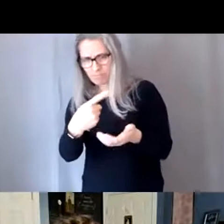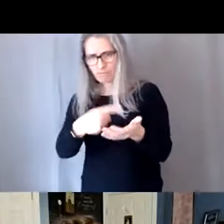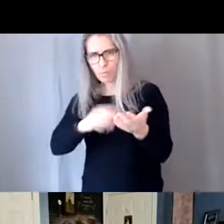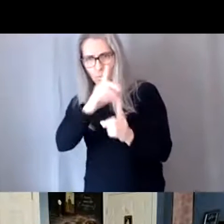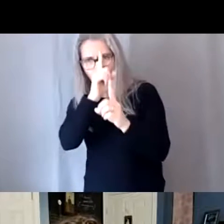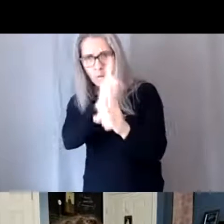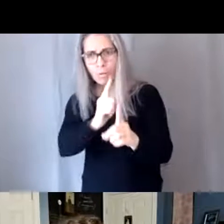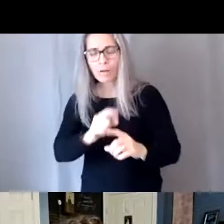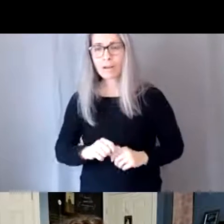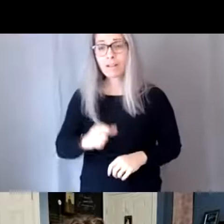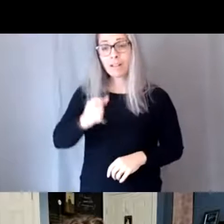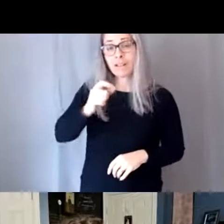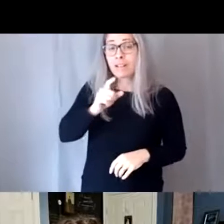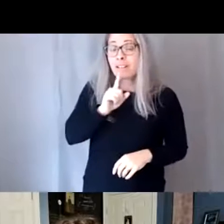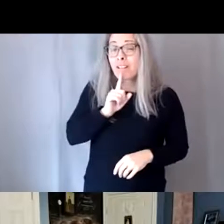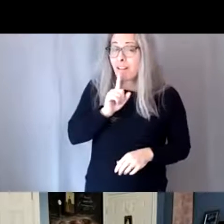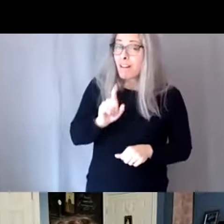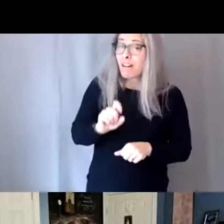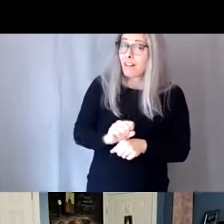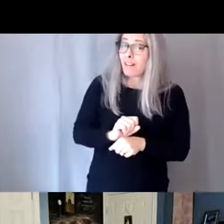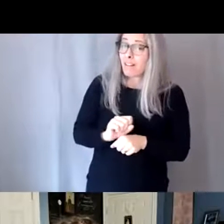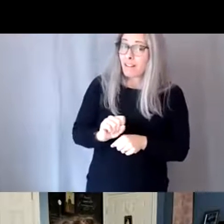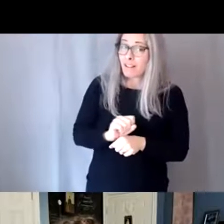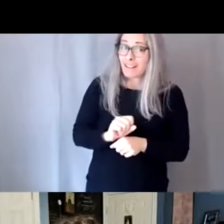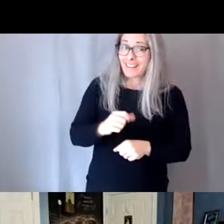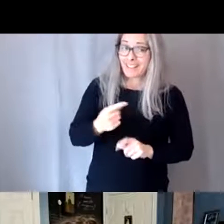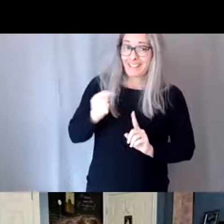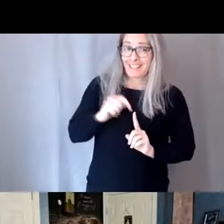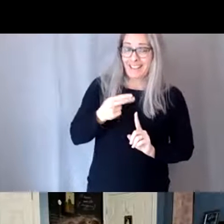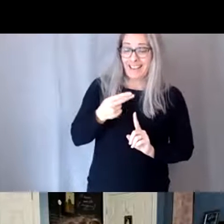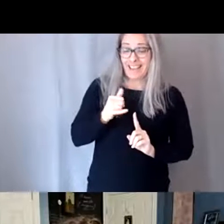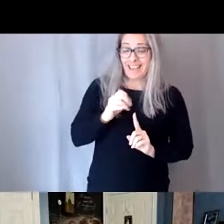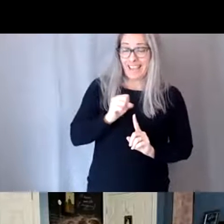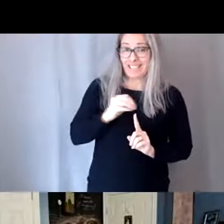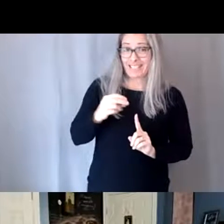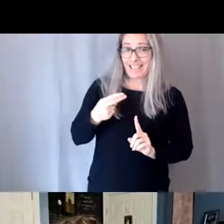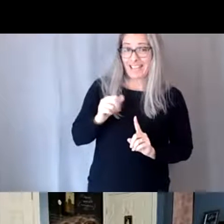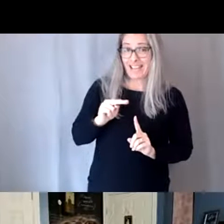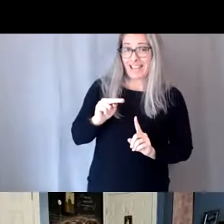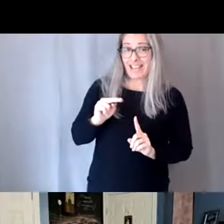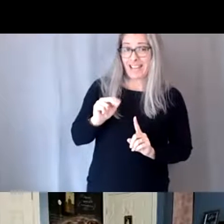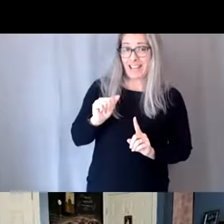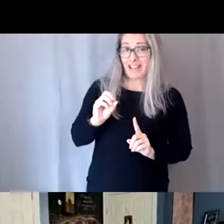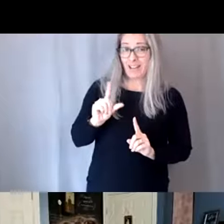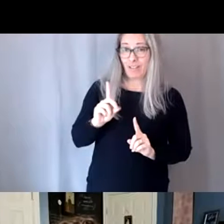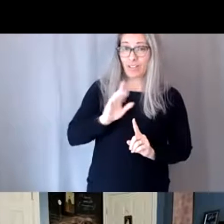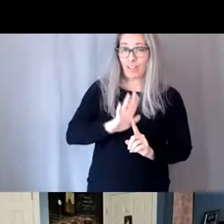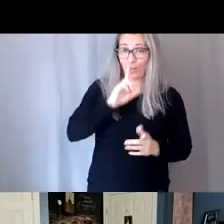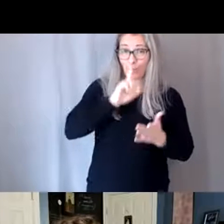but realistically and I’m going back to the way that Hayes and Hannah discuss and theorize the healthcare professional role under medicalization